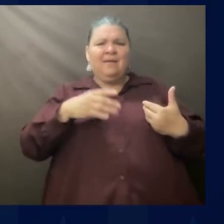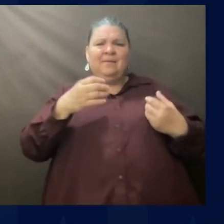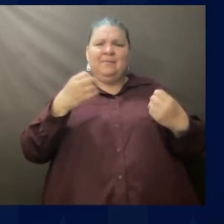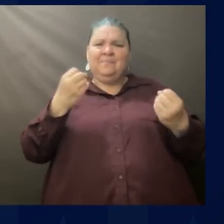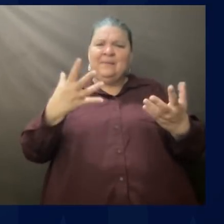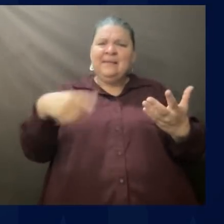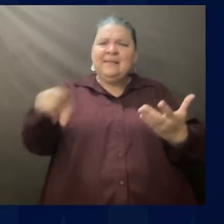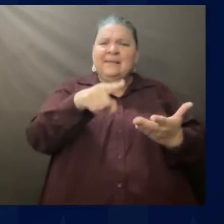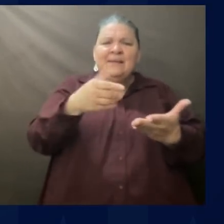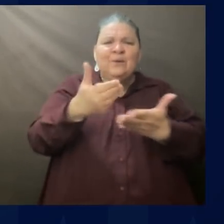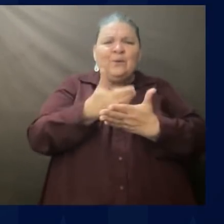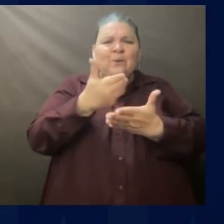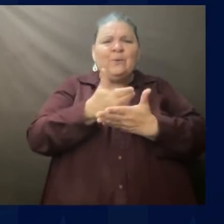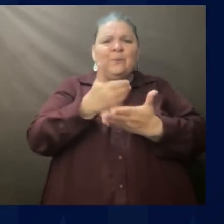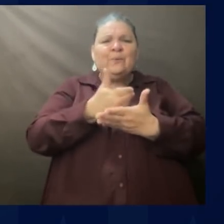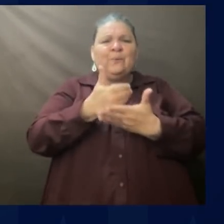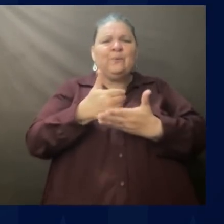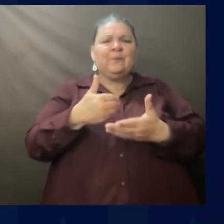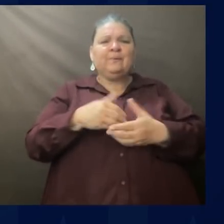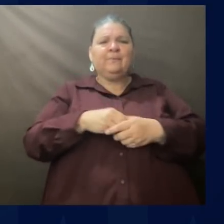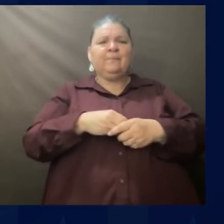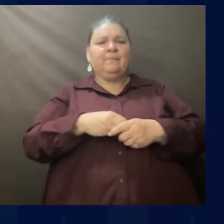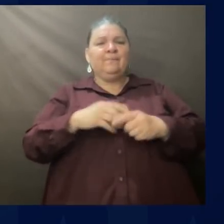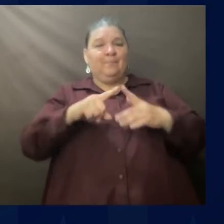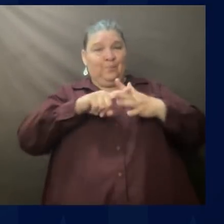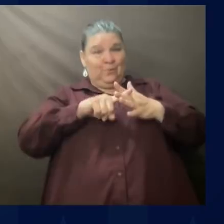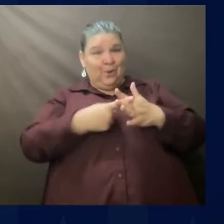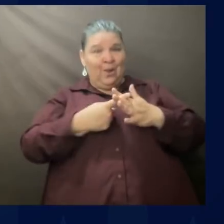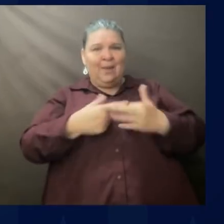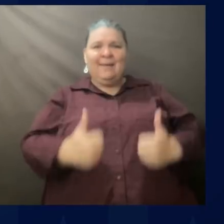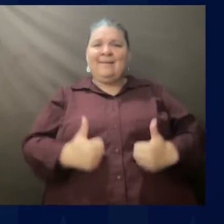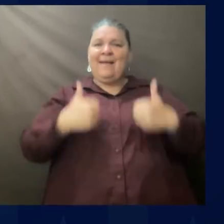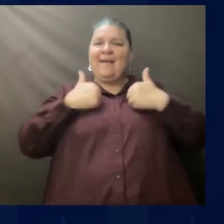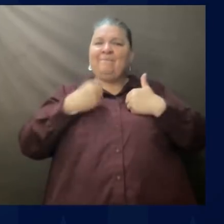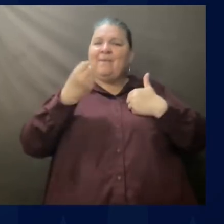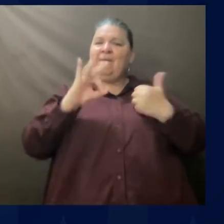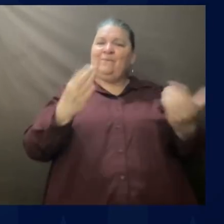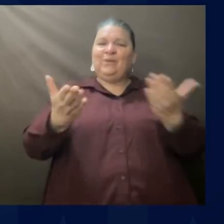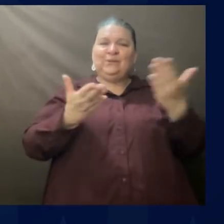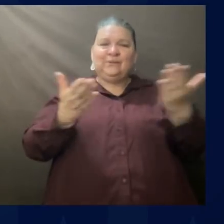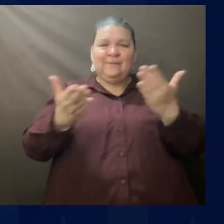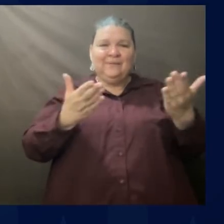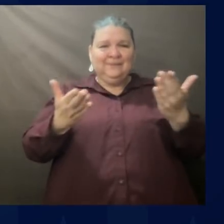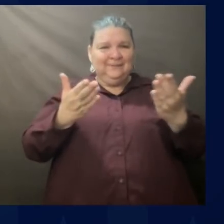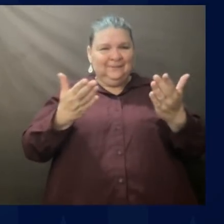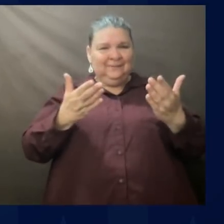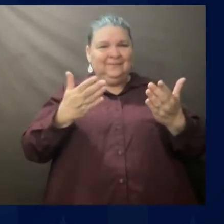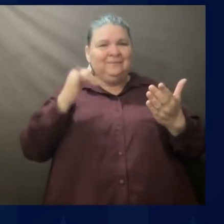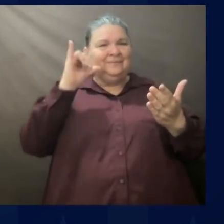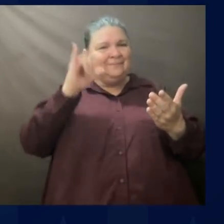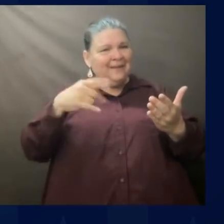They hold before them the example of the heroes who have gone before them -- many of you are family members --